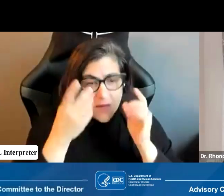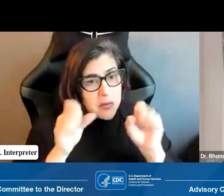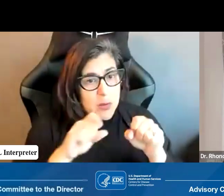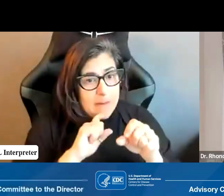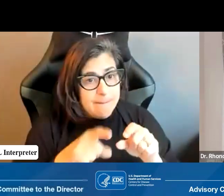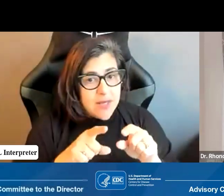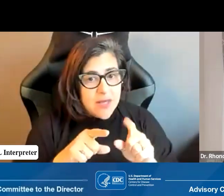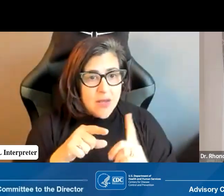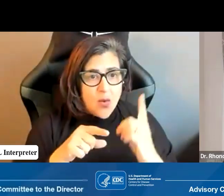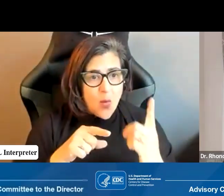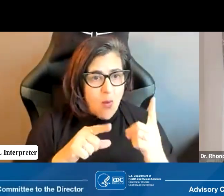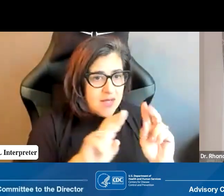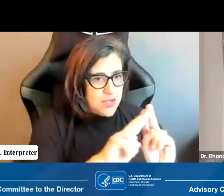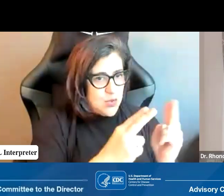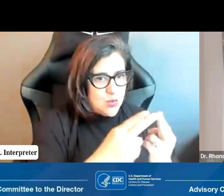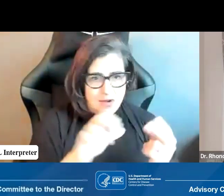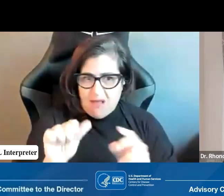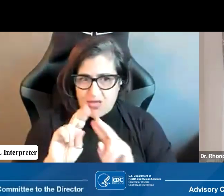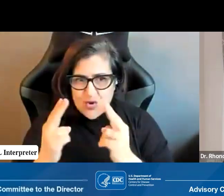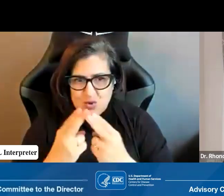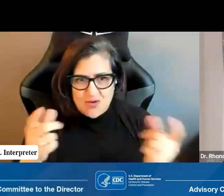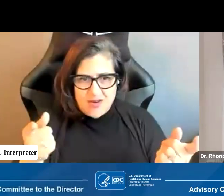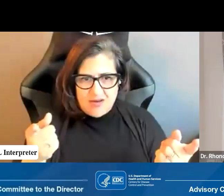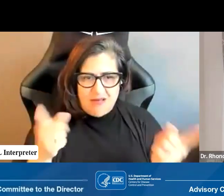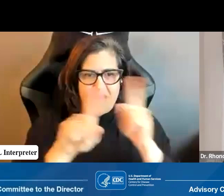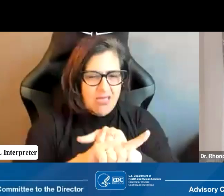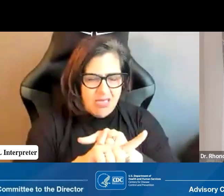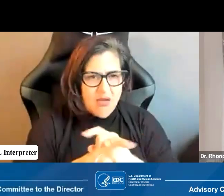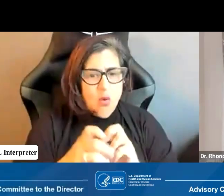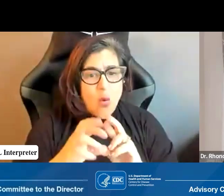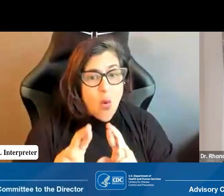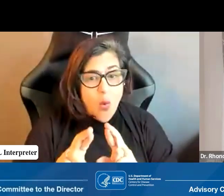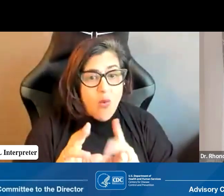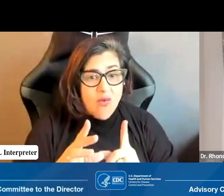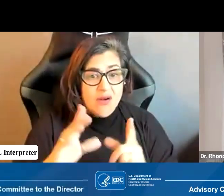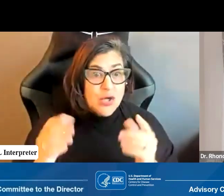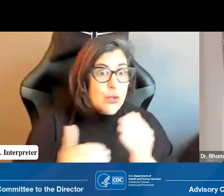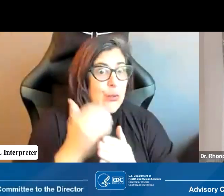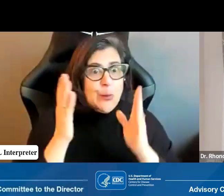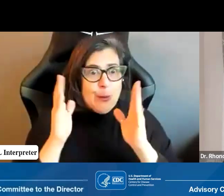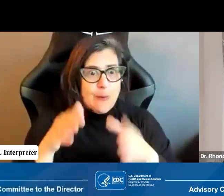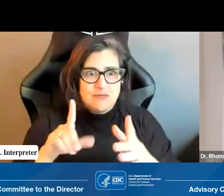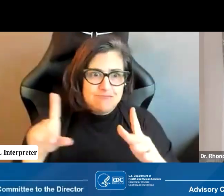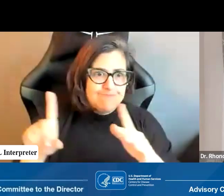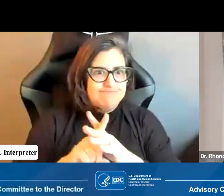from one unit to another, or a totally new person comes in to the CDC, I would recommend,